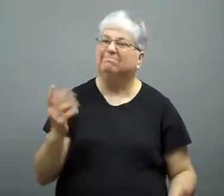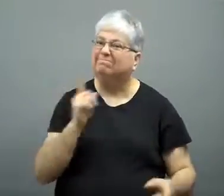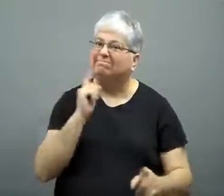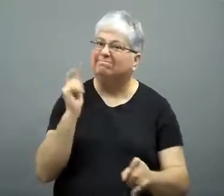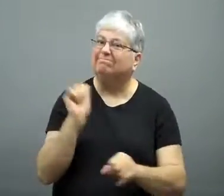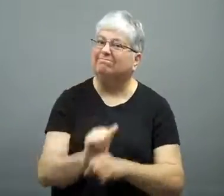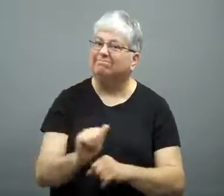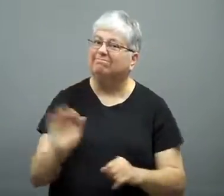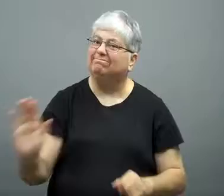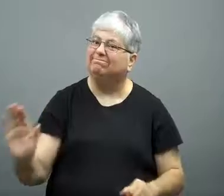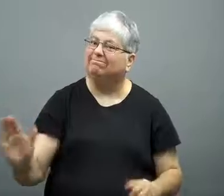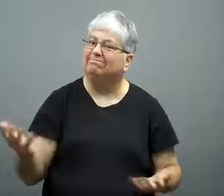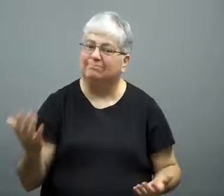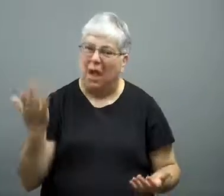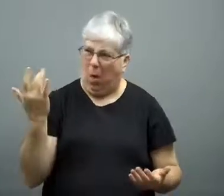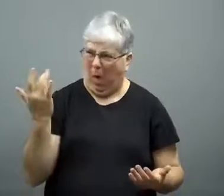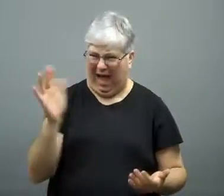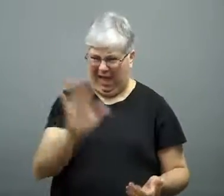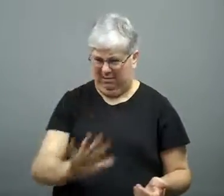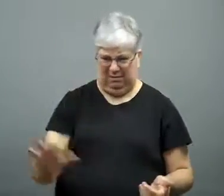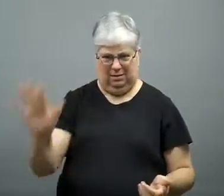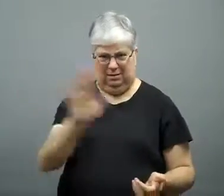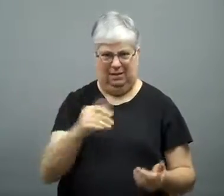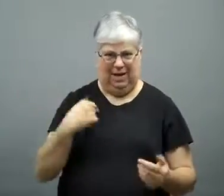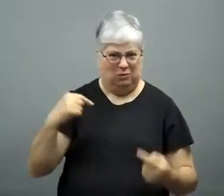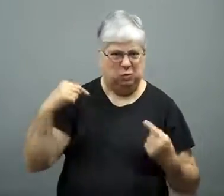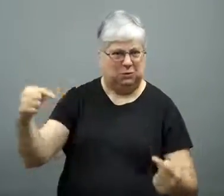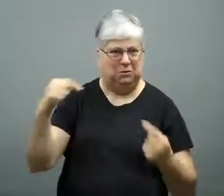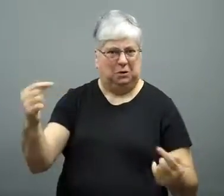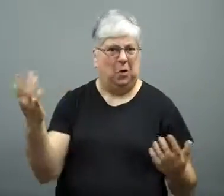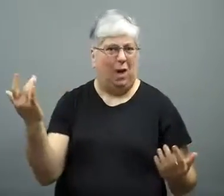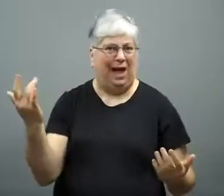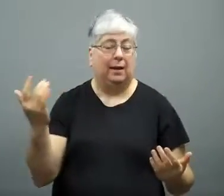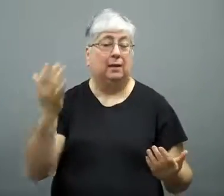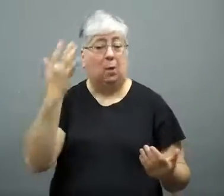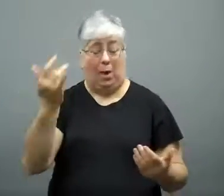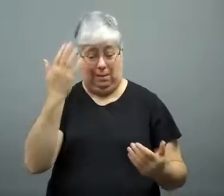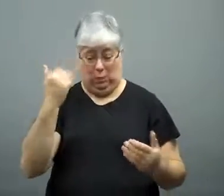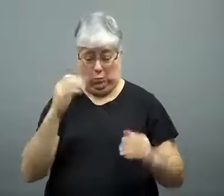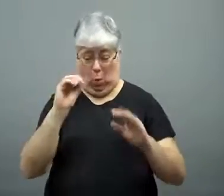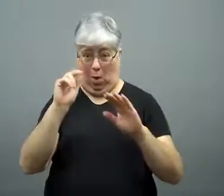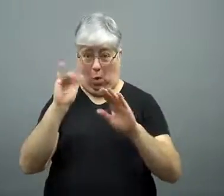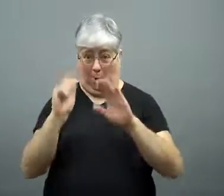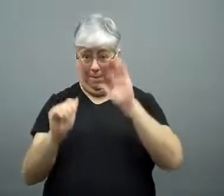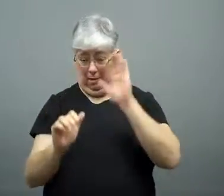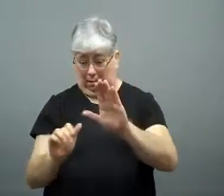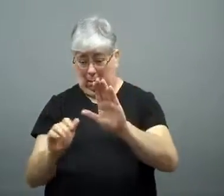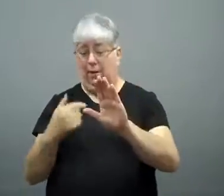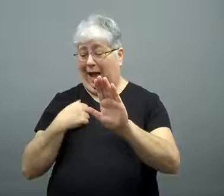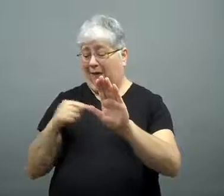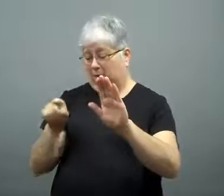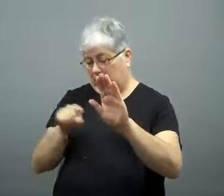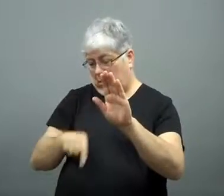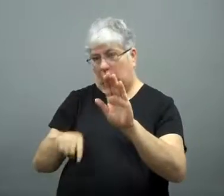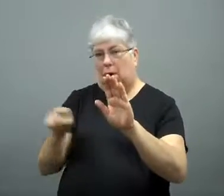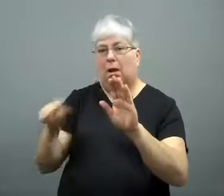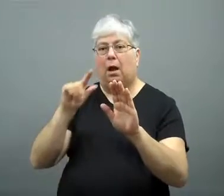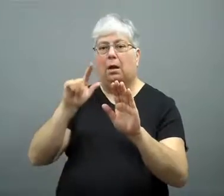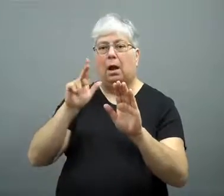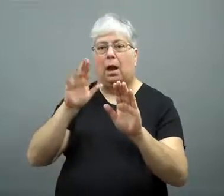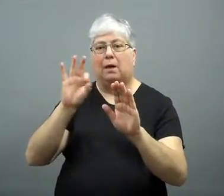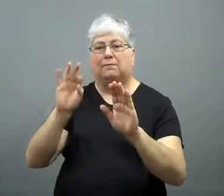It really is prone to tornadoes.